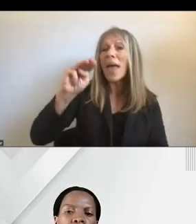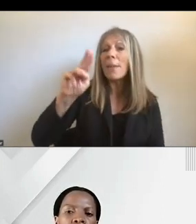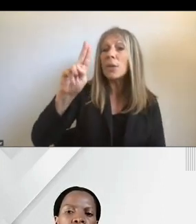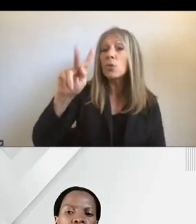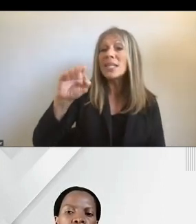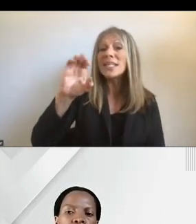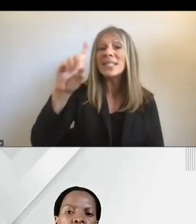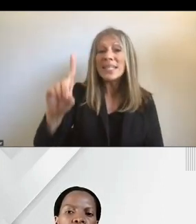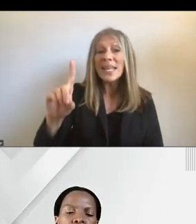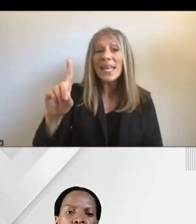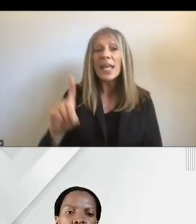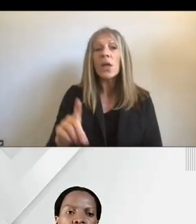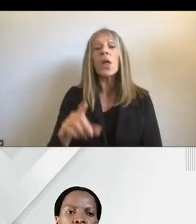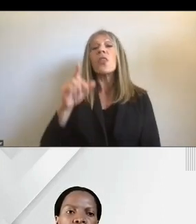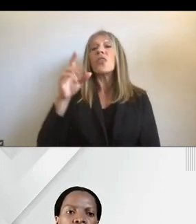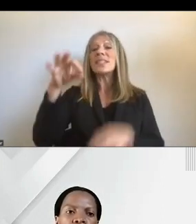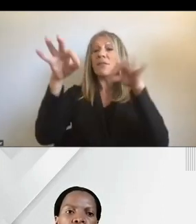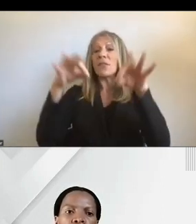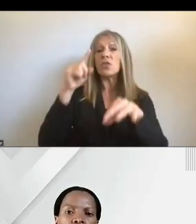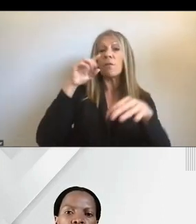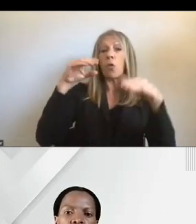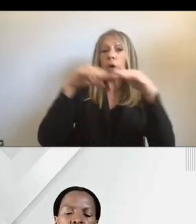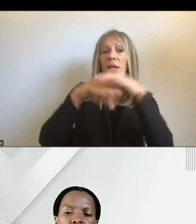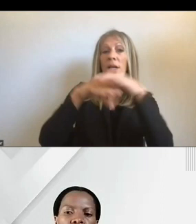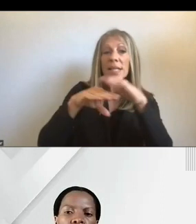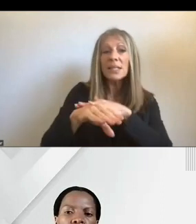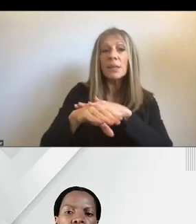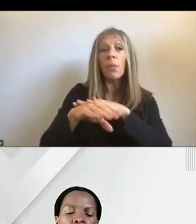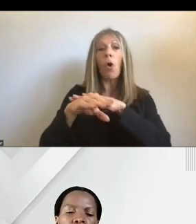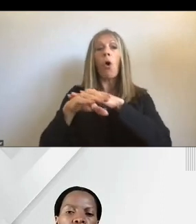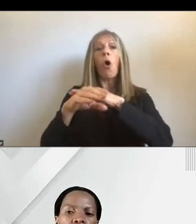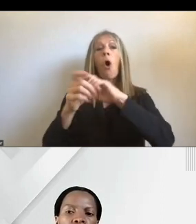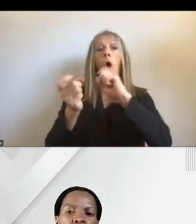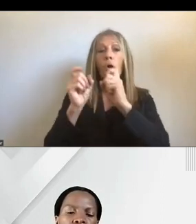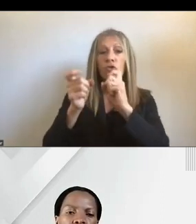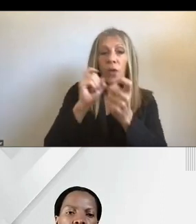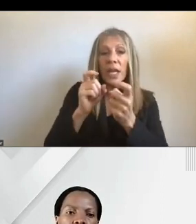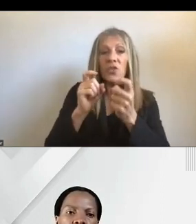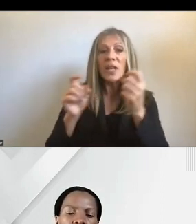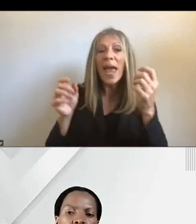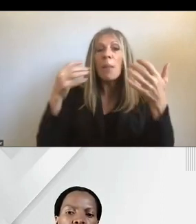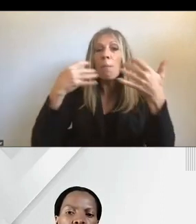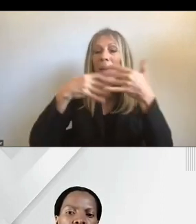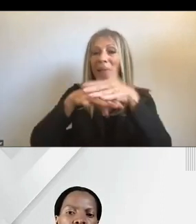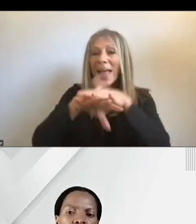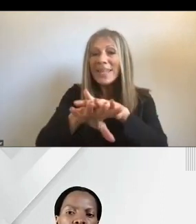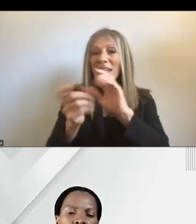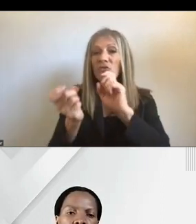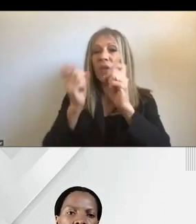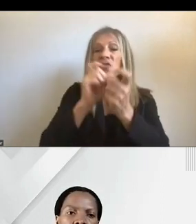The definitions for accessible, alteration, and blended transition were revised for clarity.